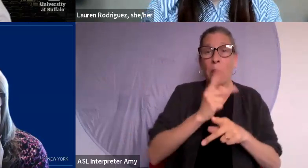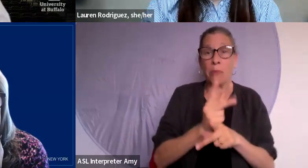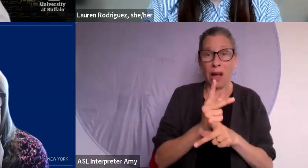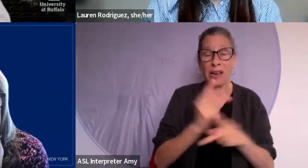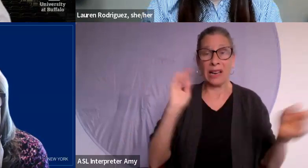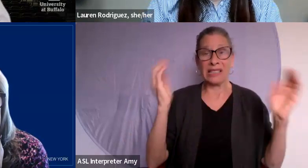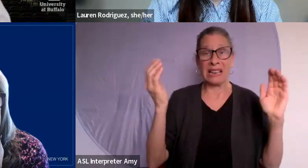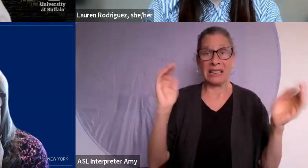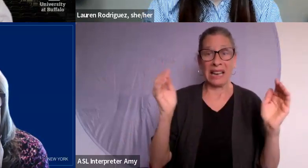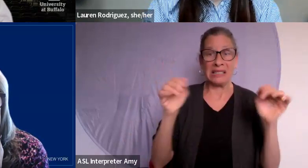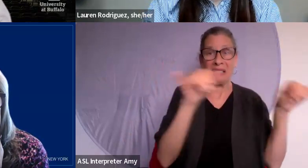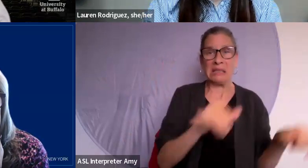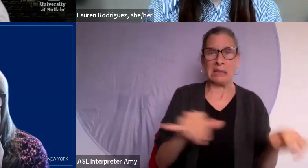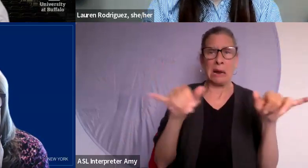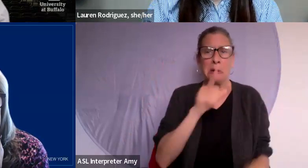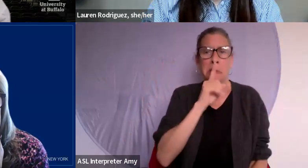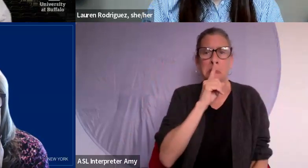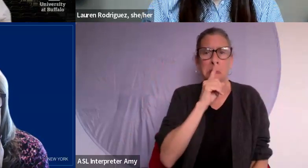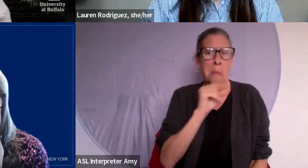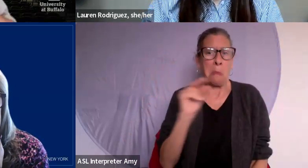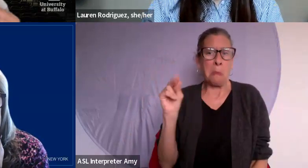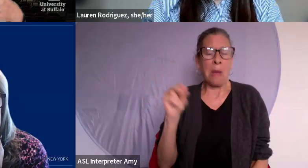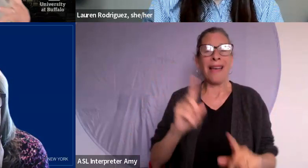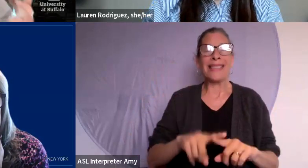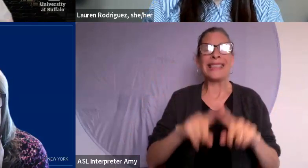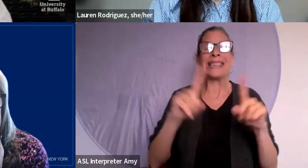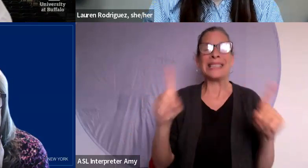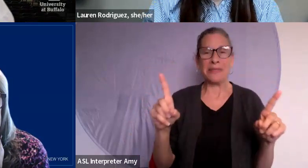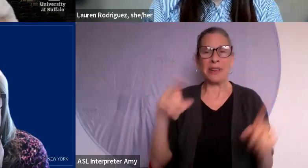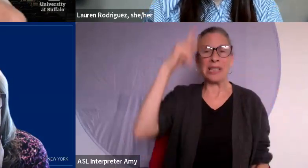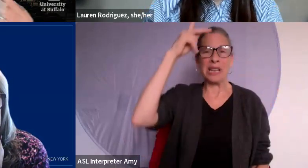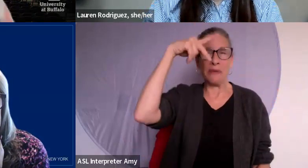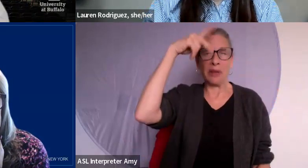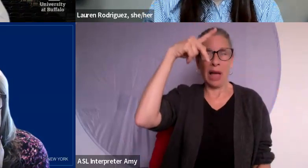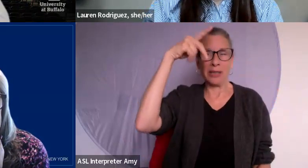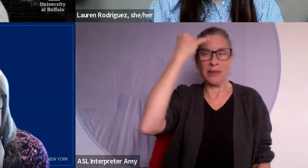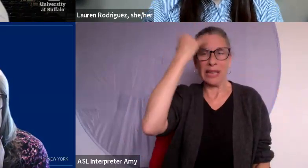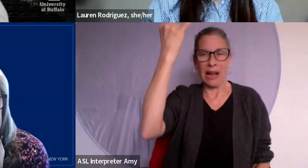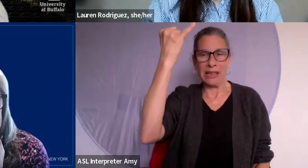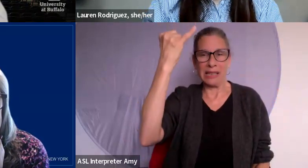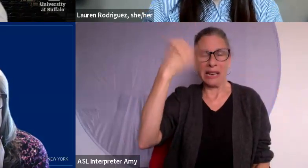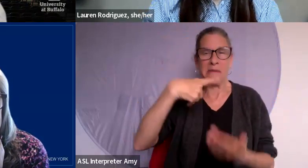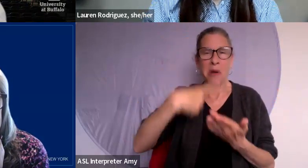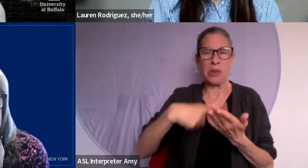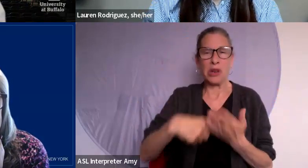standards. And there is a difference in that philosophy. And I'll get into this a little bit more when I talk about our